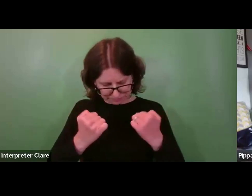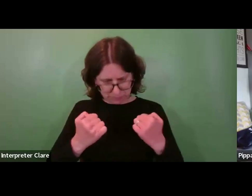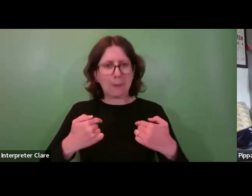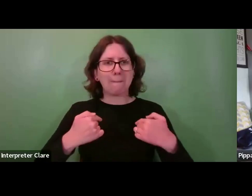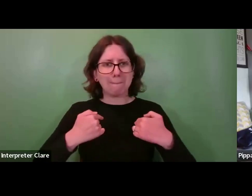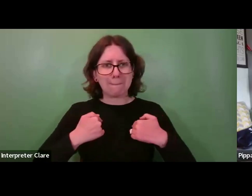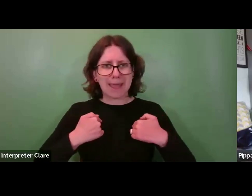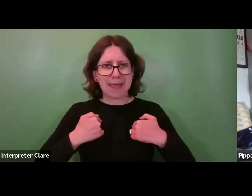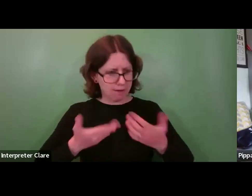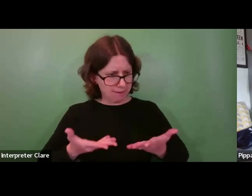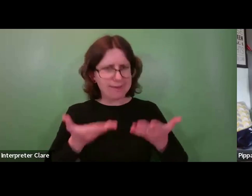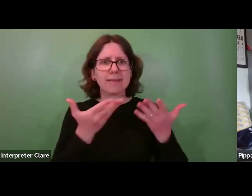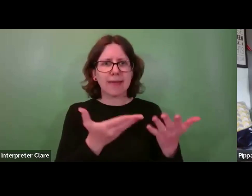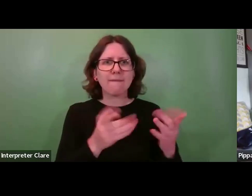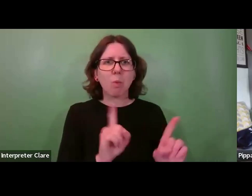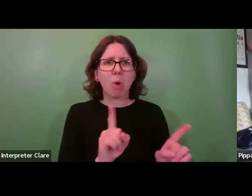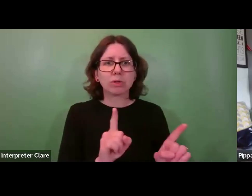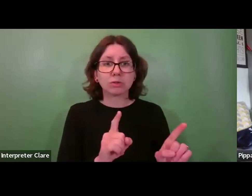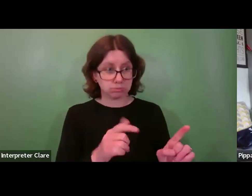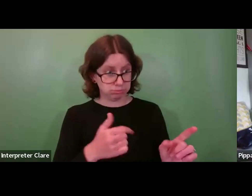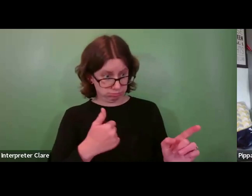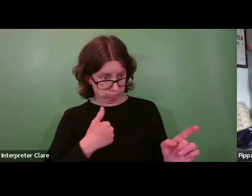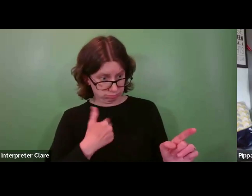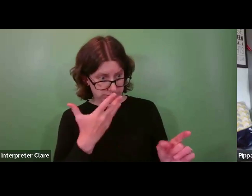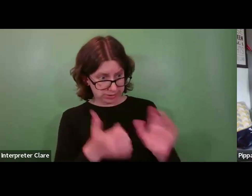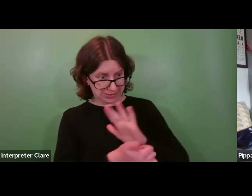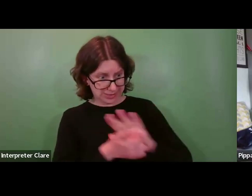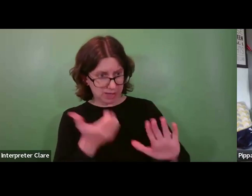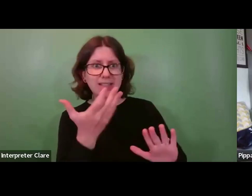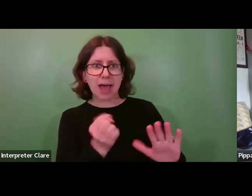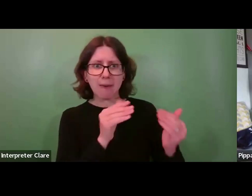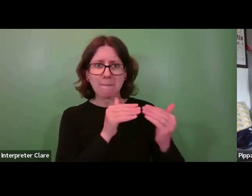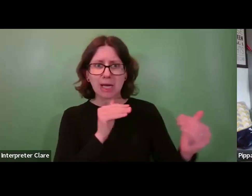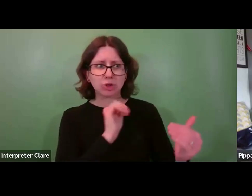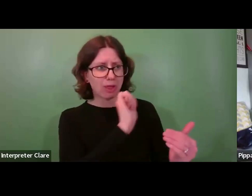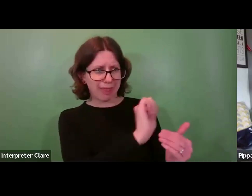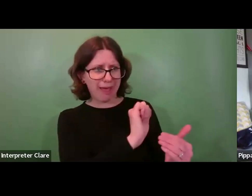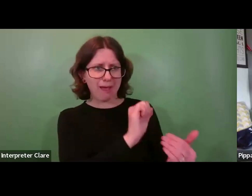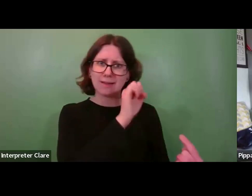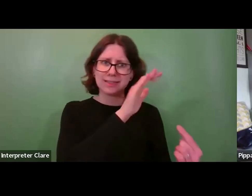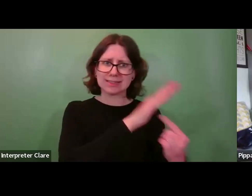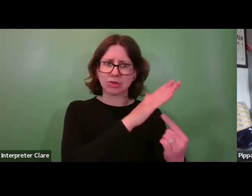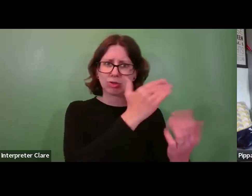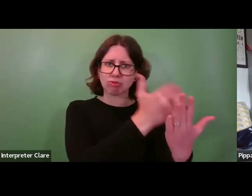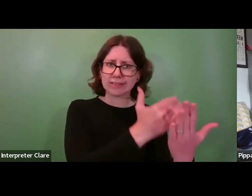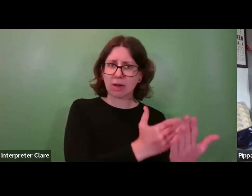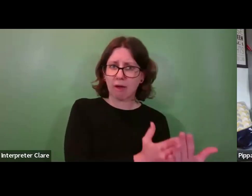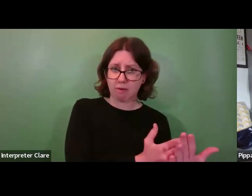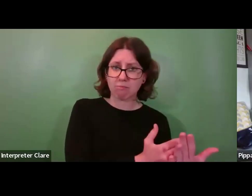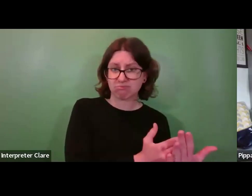a skill that they're looking for in their essential criteria on their application form. But start thinking about it in